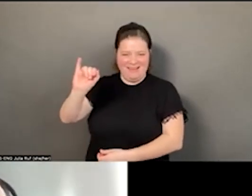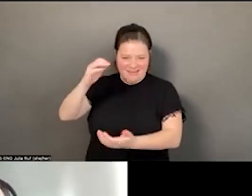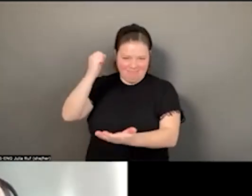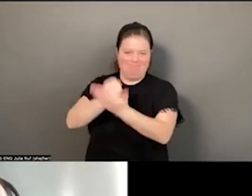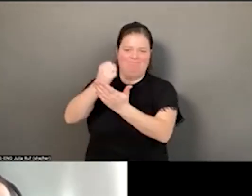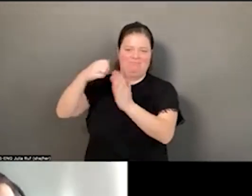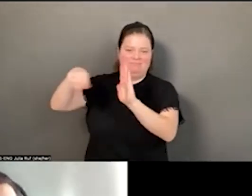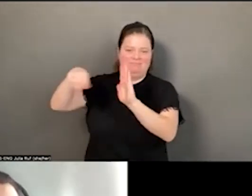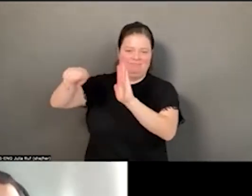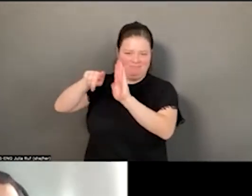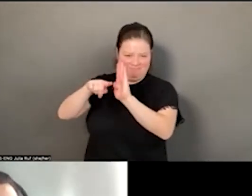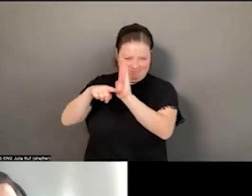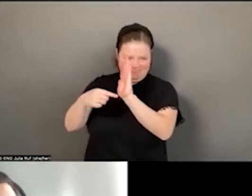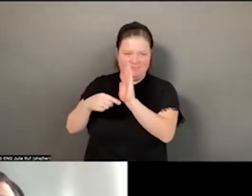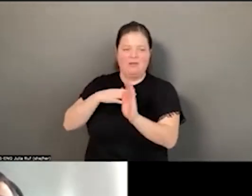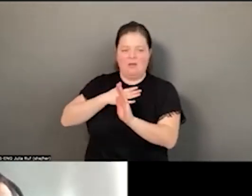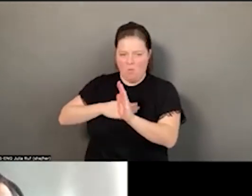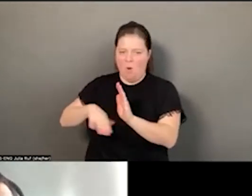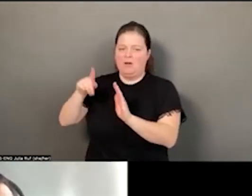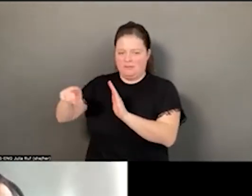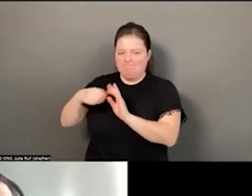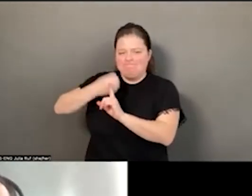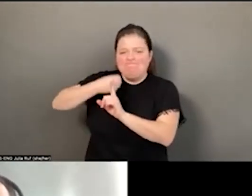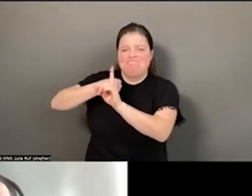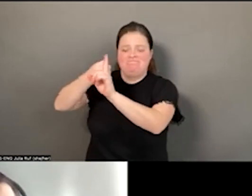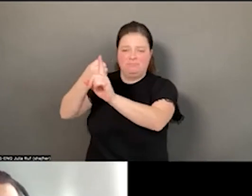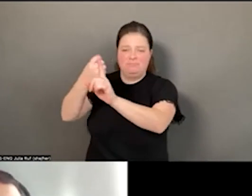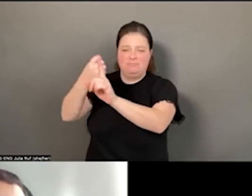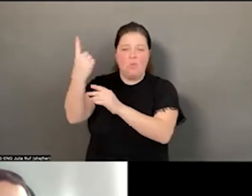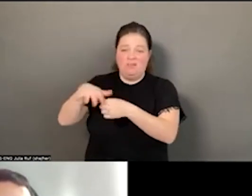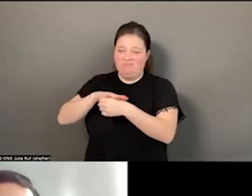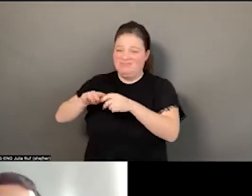of the most important ones concerning the digital domain. And we know that accessibility should be